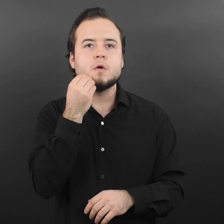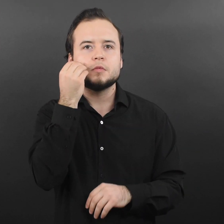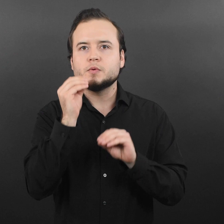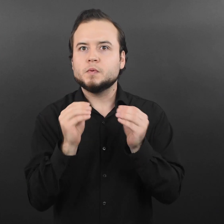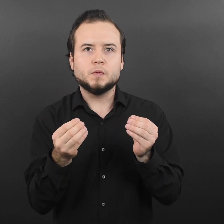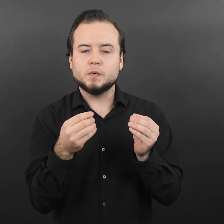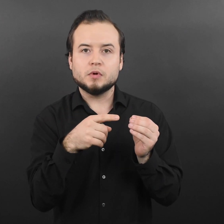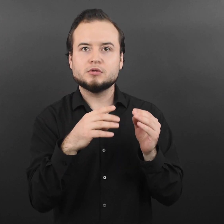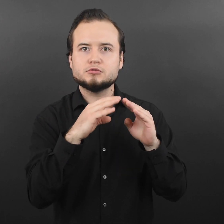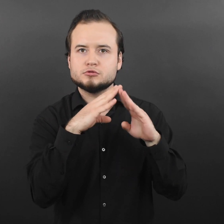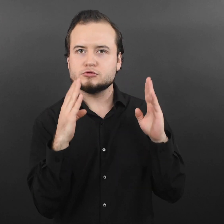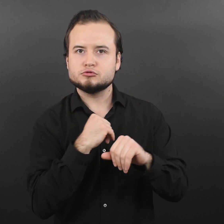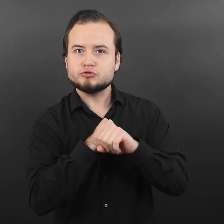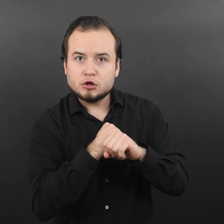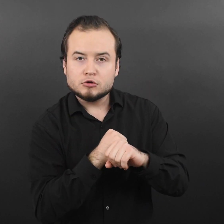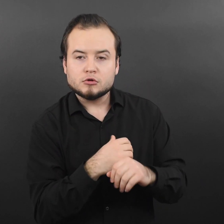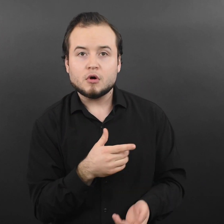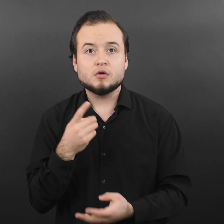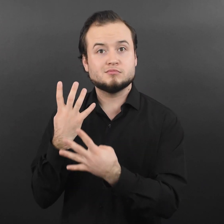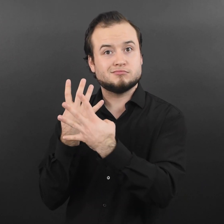homeless shelters, and correctional facilities.